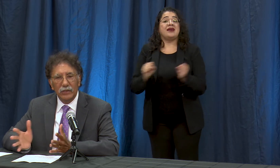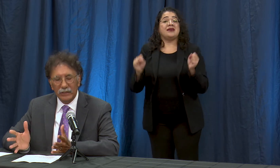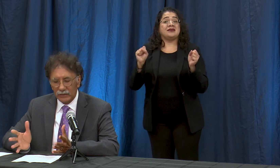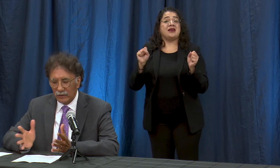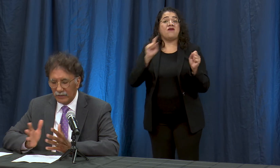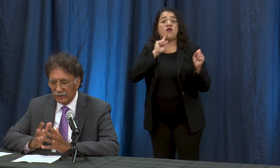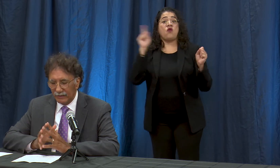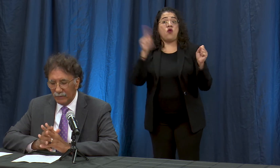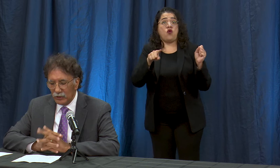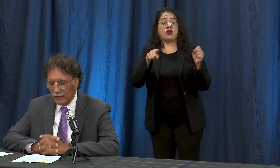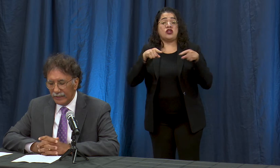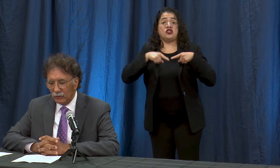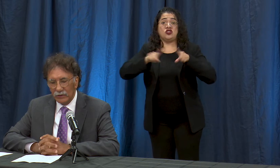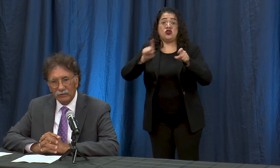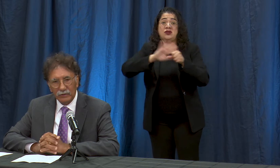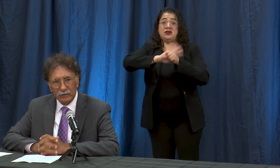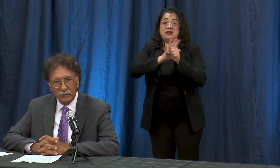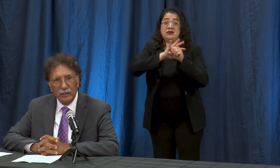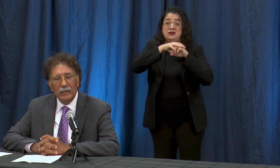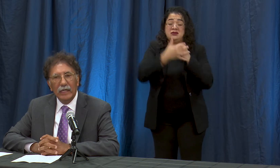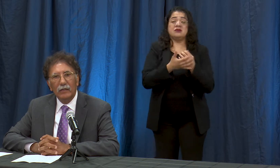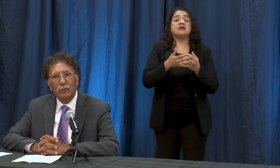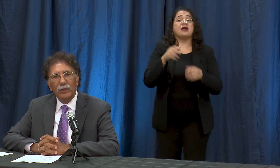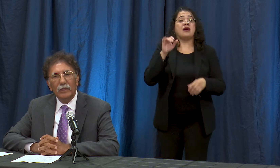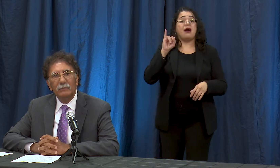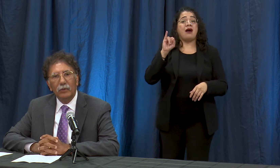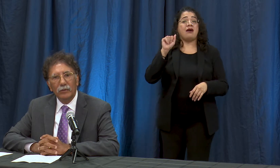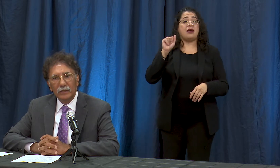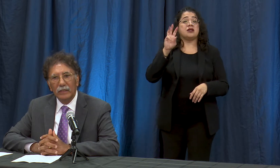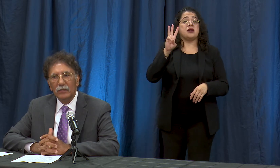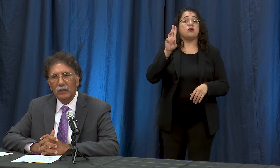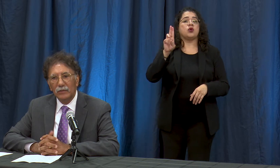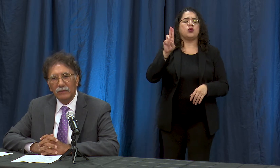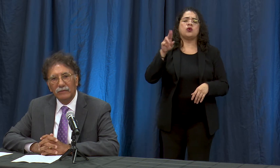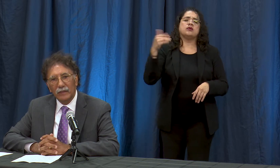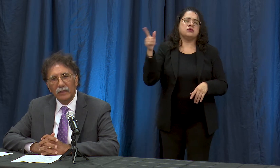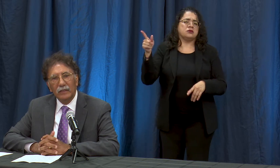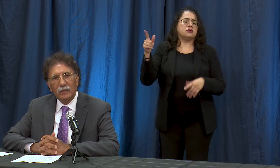during this crisis. I mentioned the IOW, an important component in terms of the